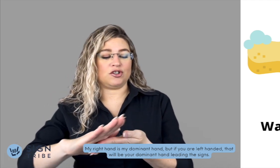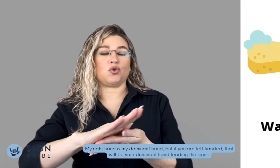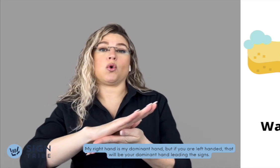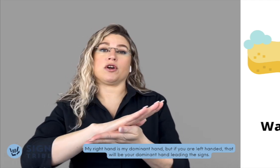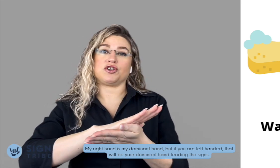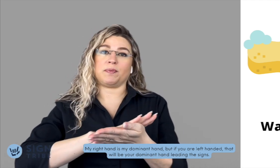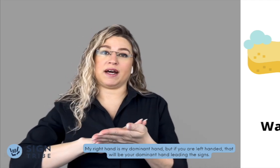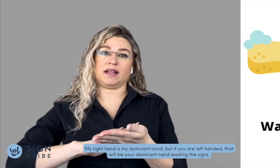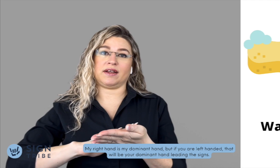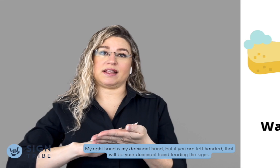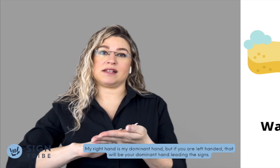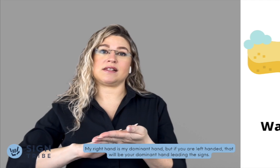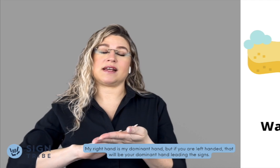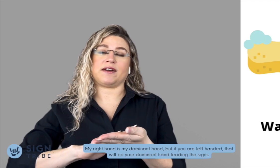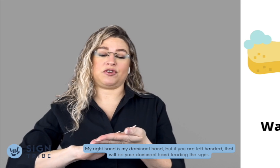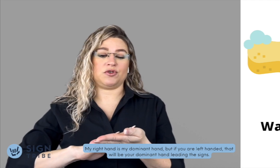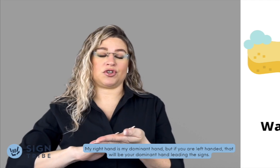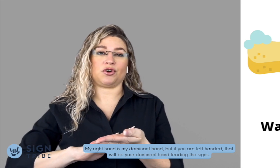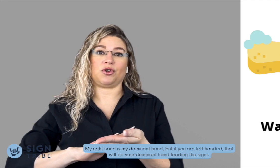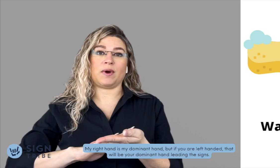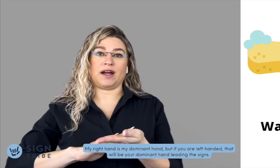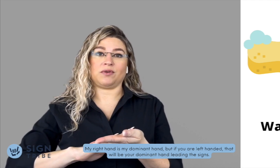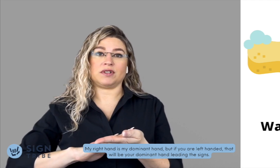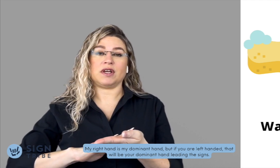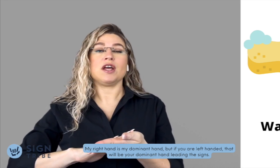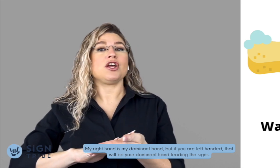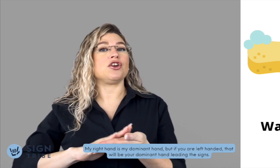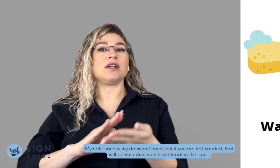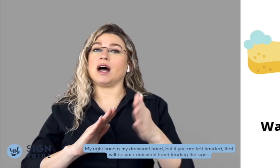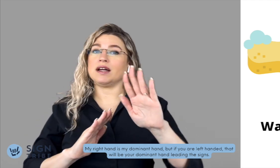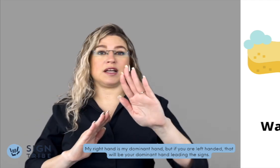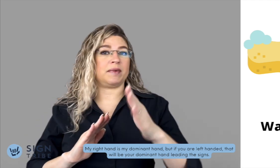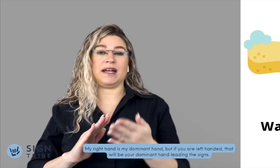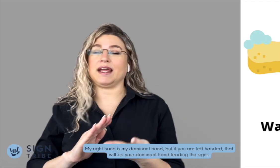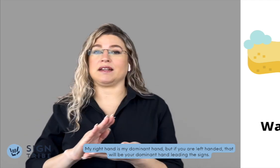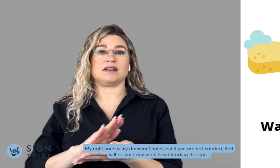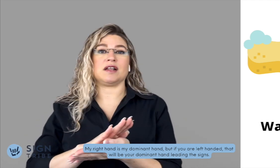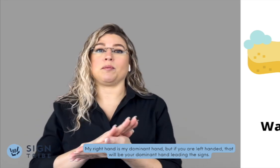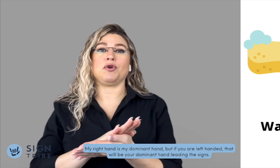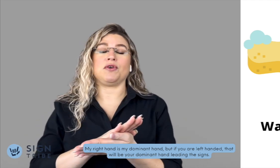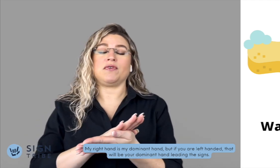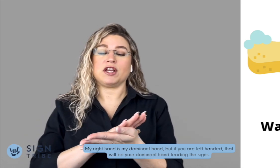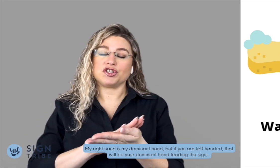towards your body like this after you circle around. Your non dominant hand does not move,